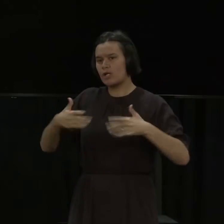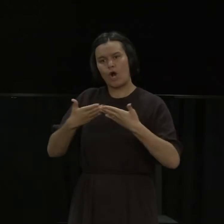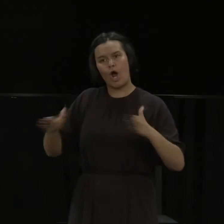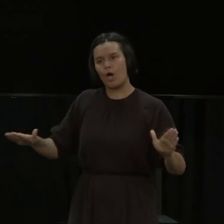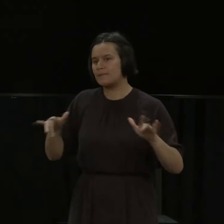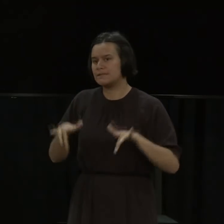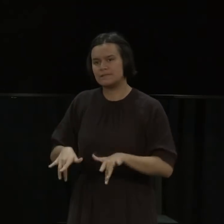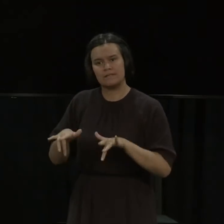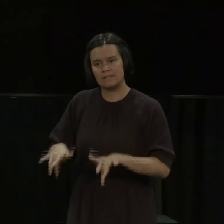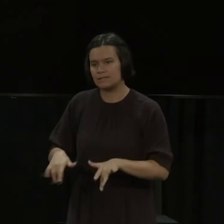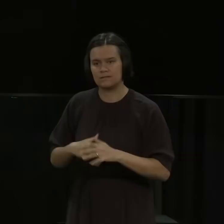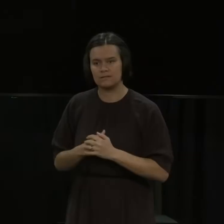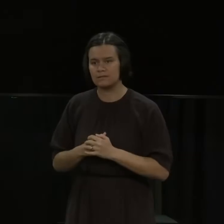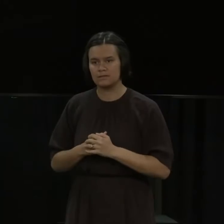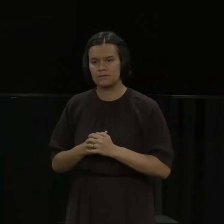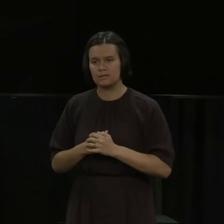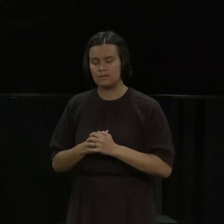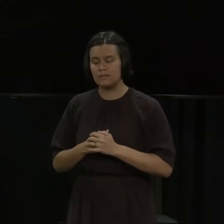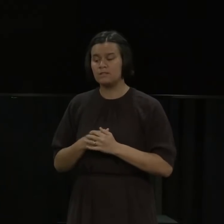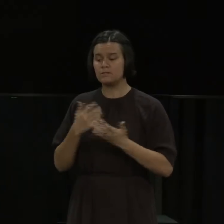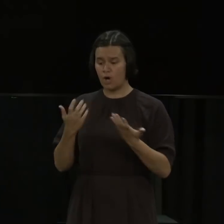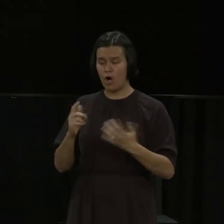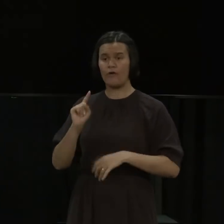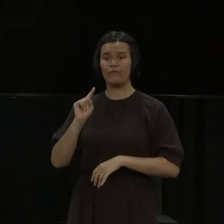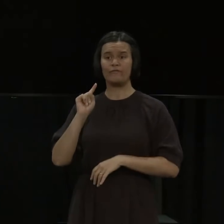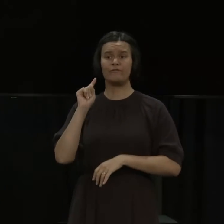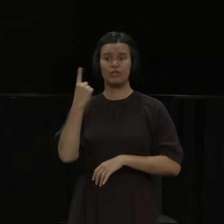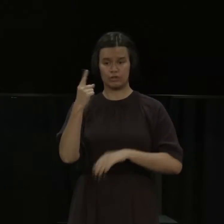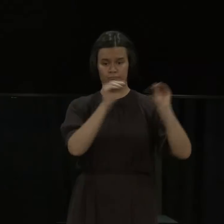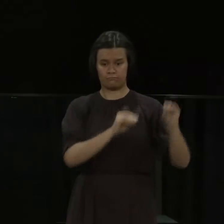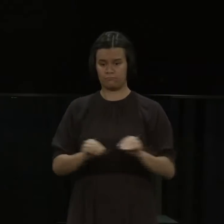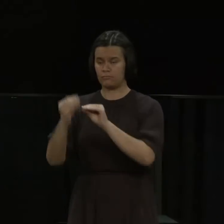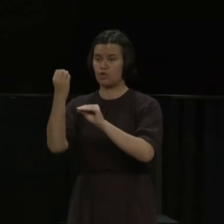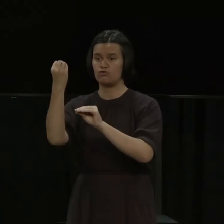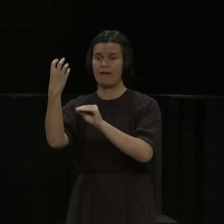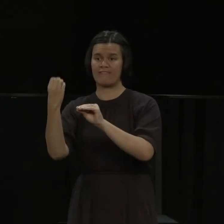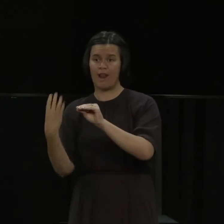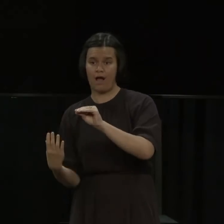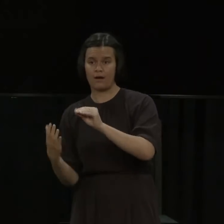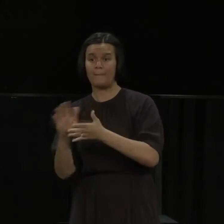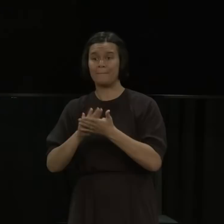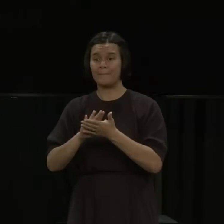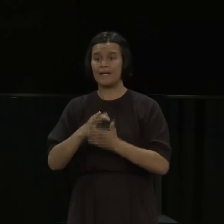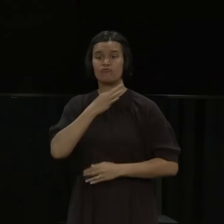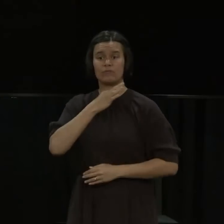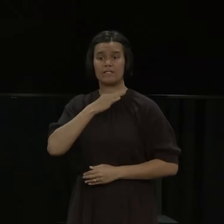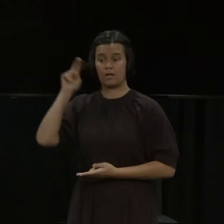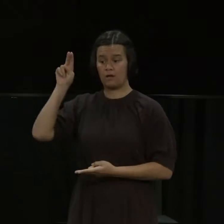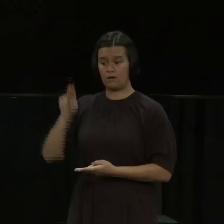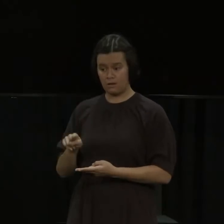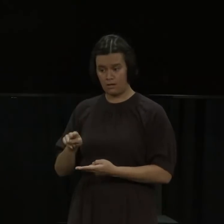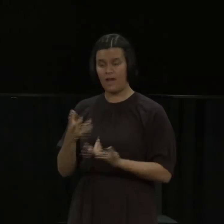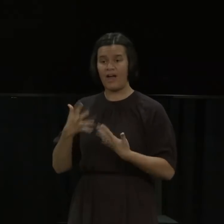Zealand. Next week we open up Auckland to a much greater range of activity so far.